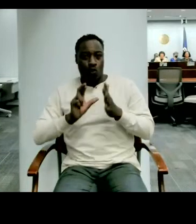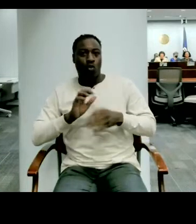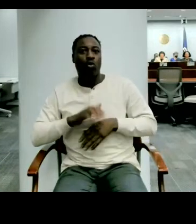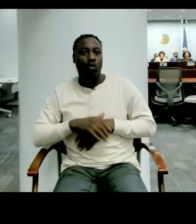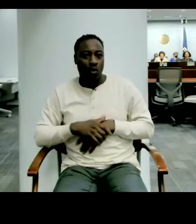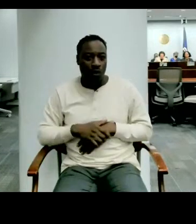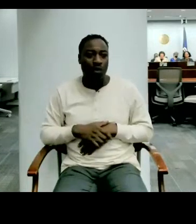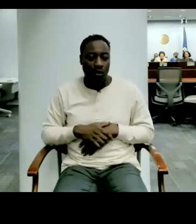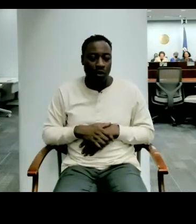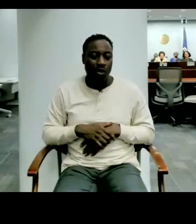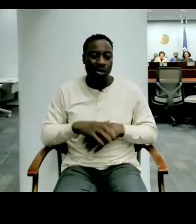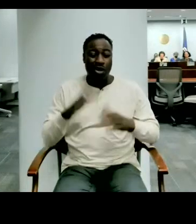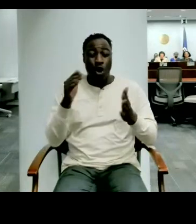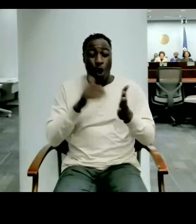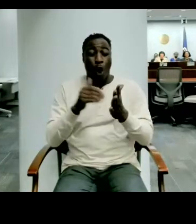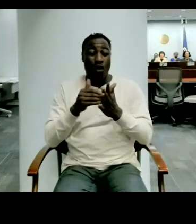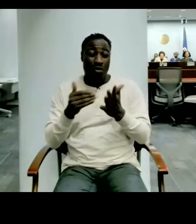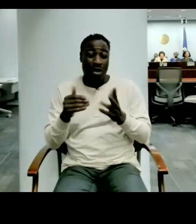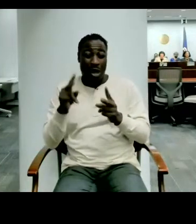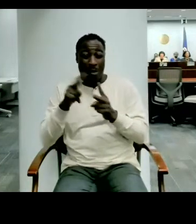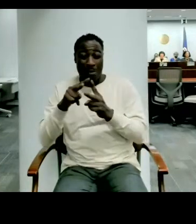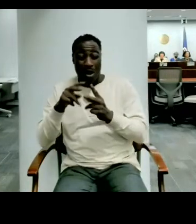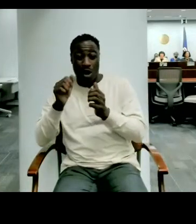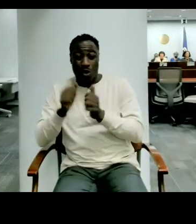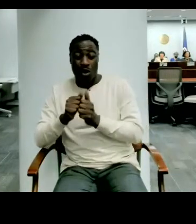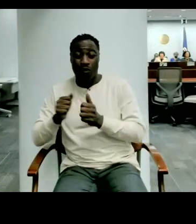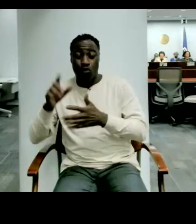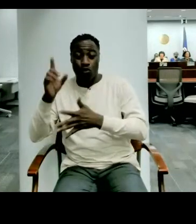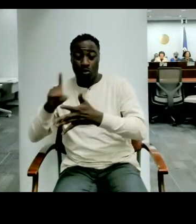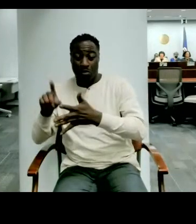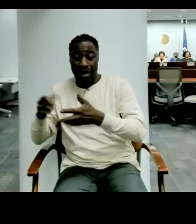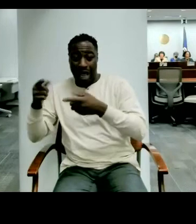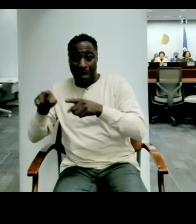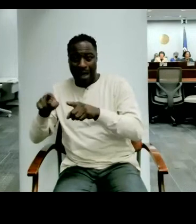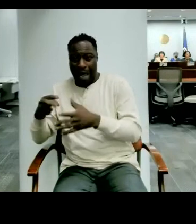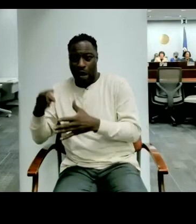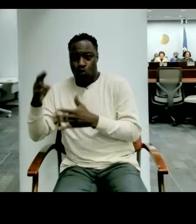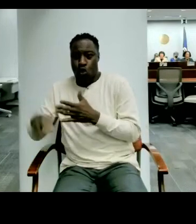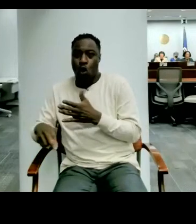That's often paired with discrimination happening as a result of Hispanic